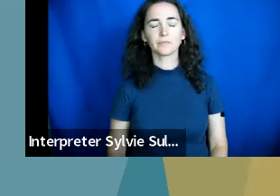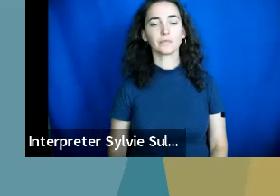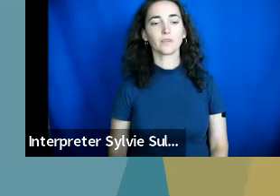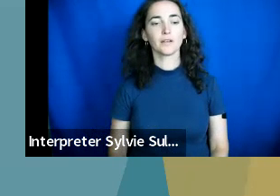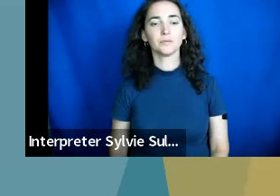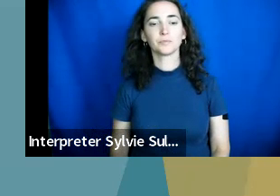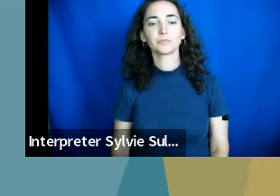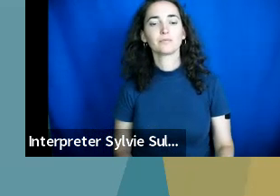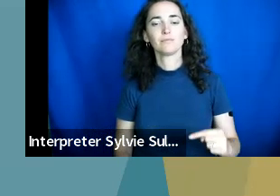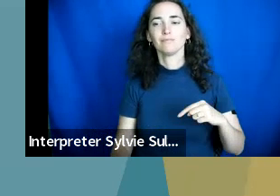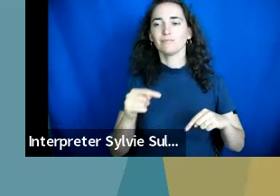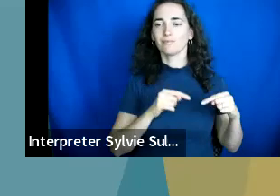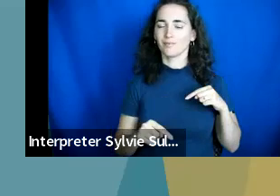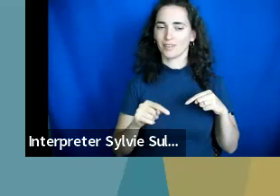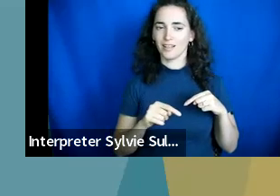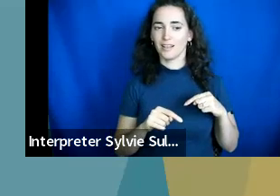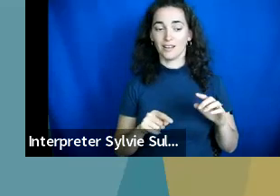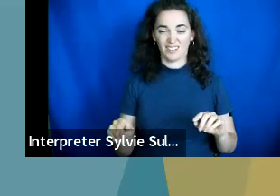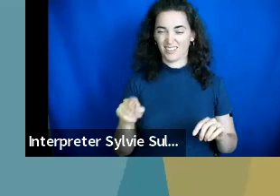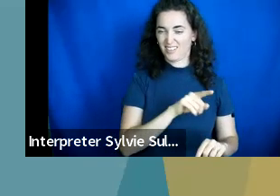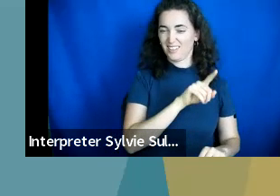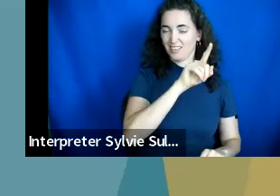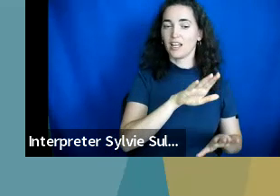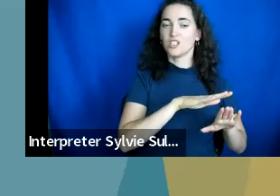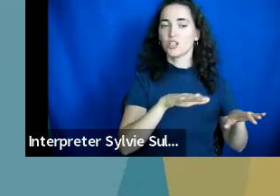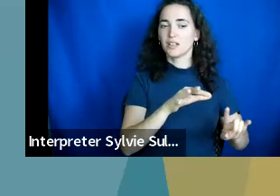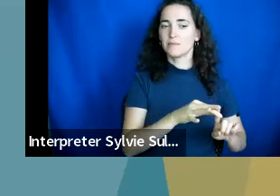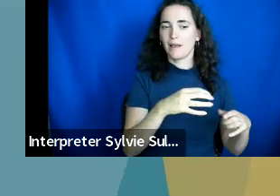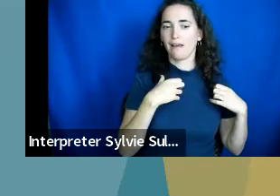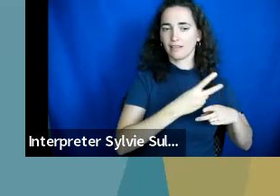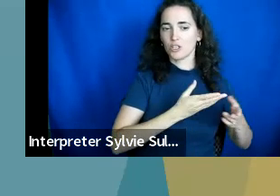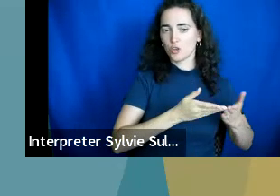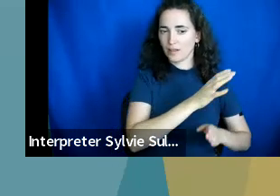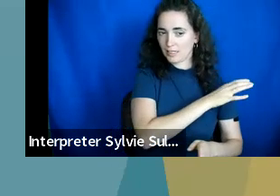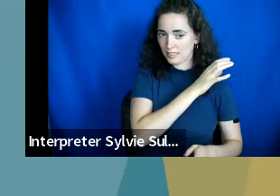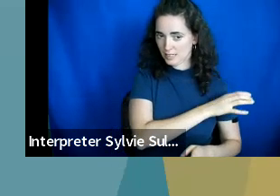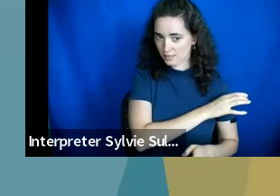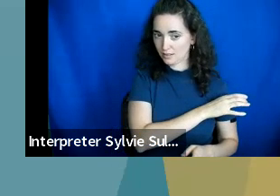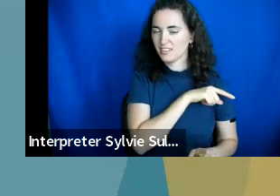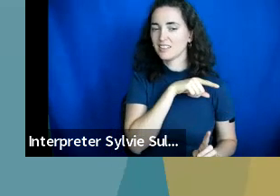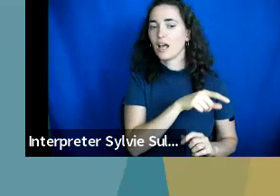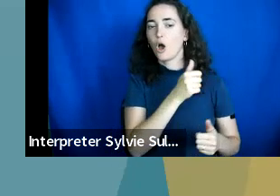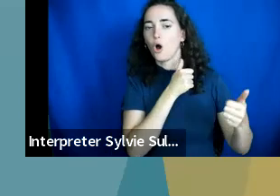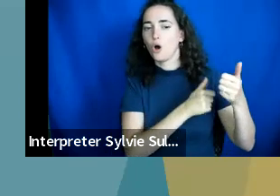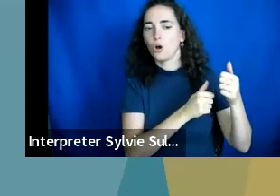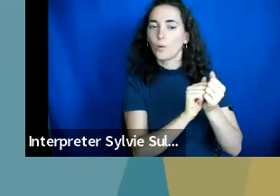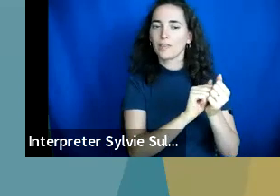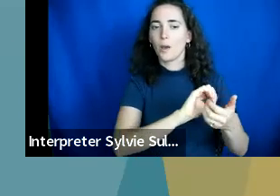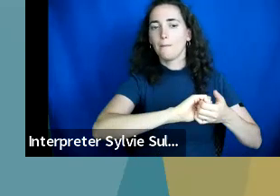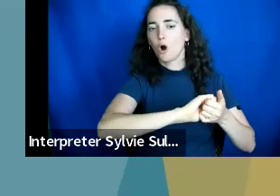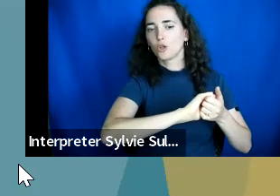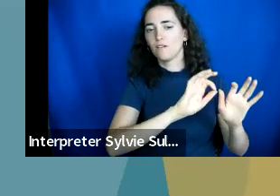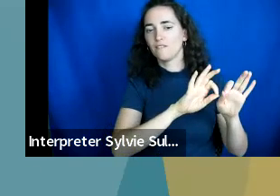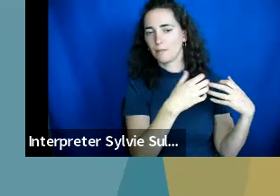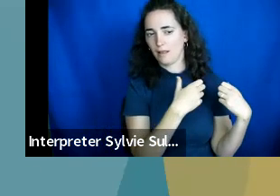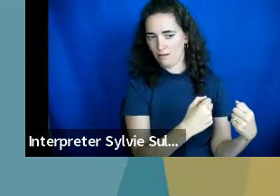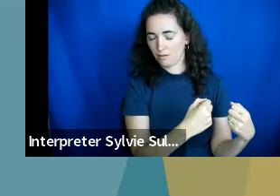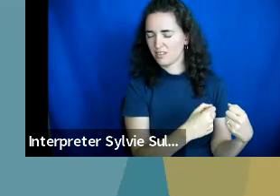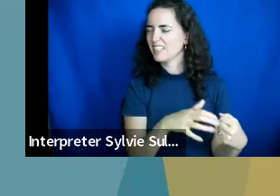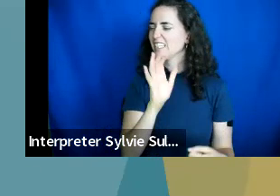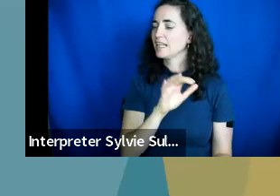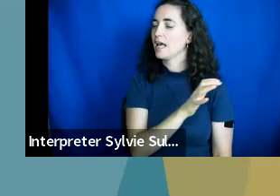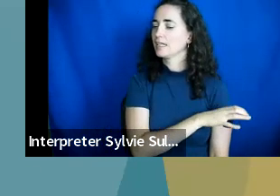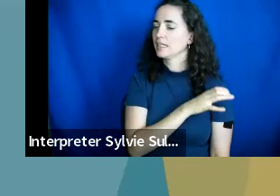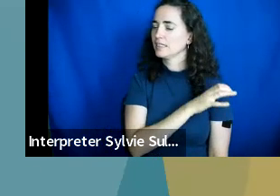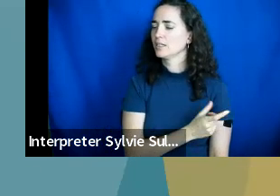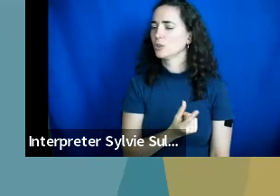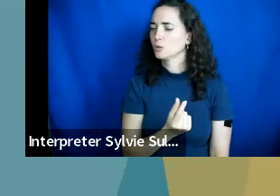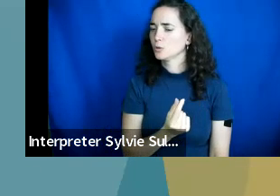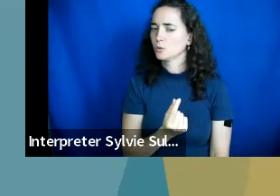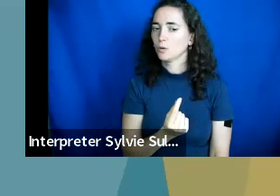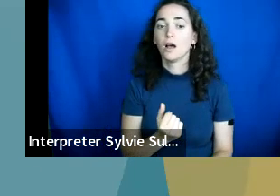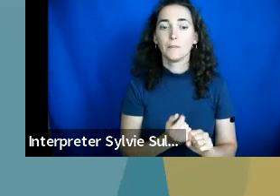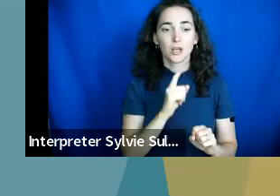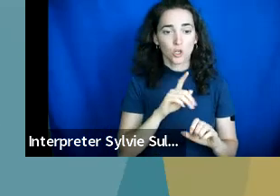So going back to the top of the list just for a moment. the children's special healthcare services clinic is within the partners for family help, and that clinic ensures that Louisiana children with special help here.